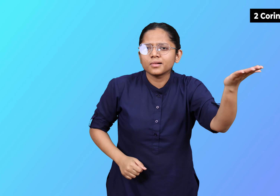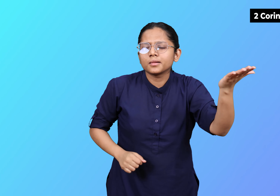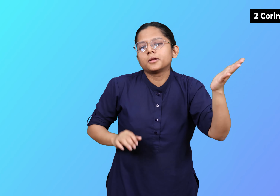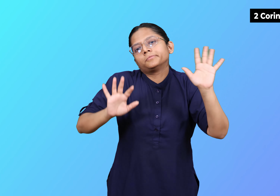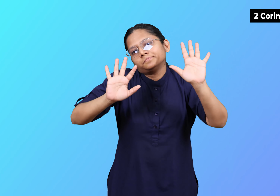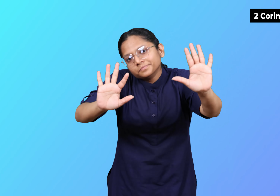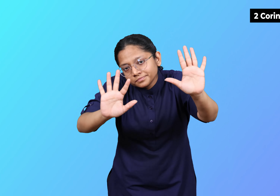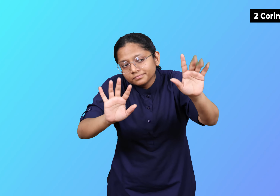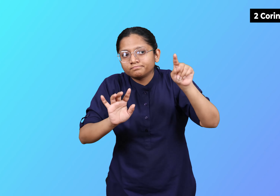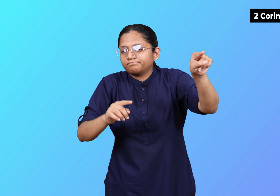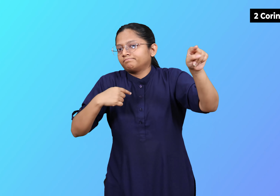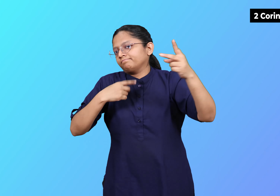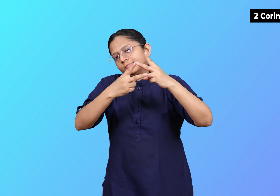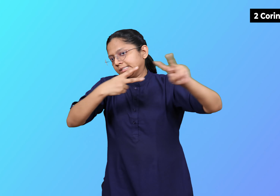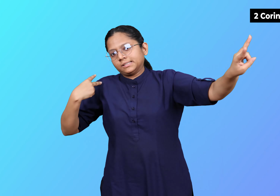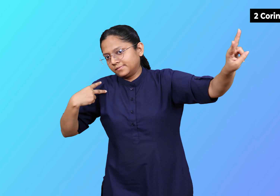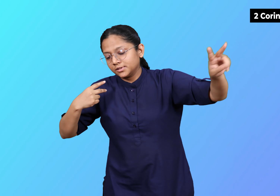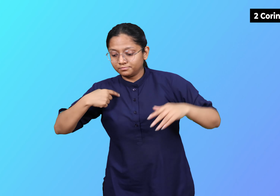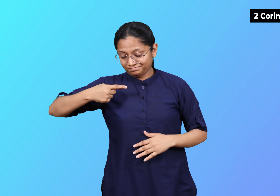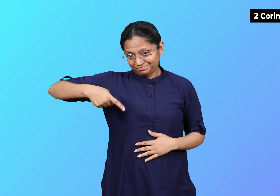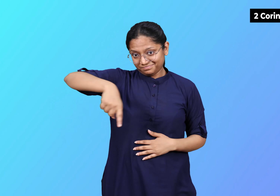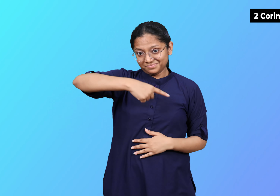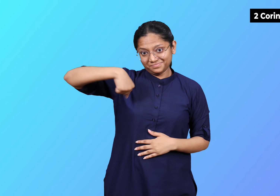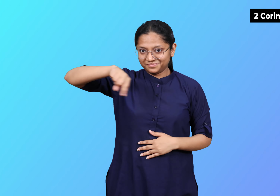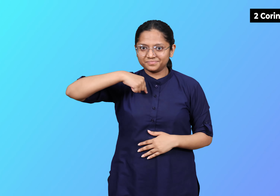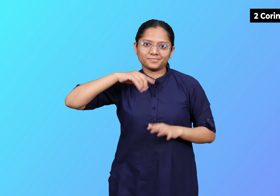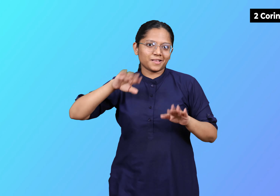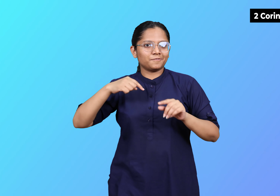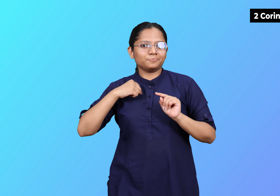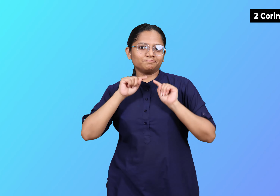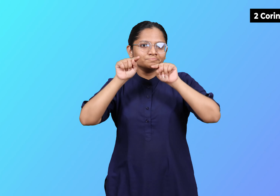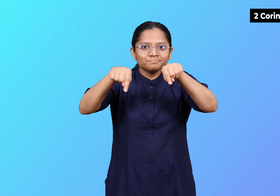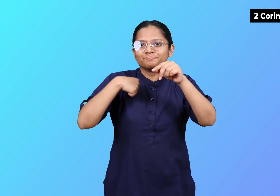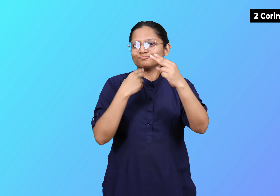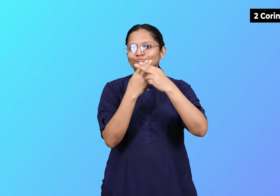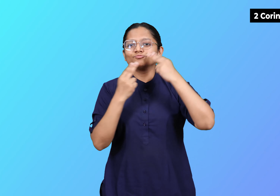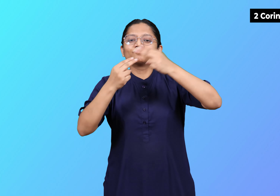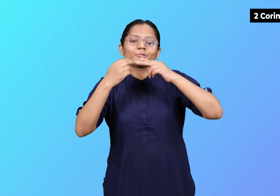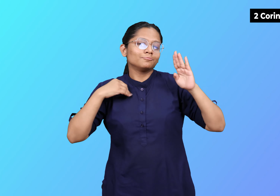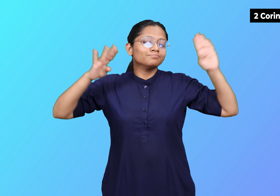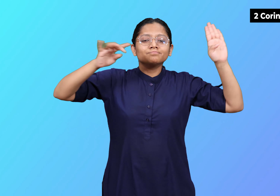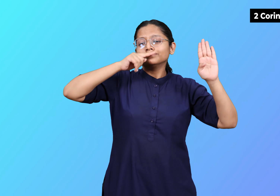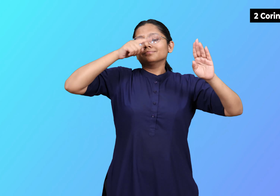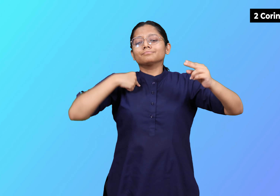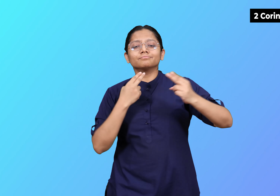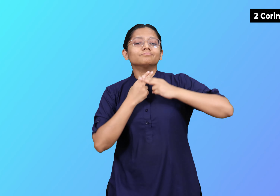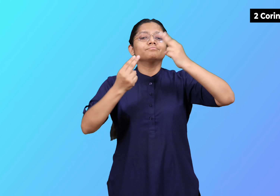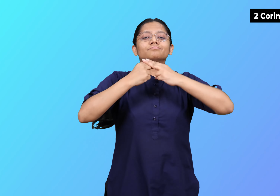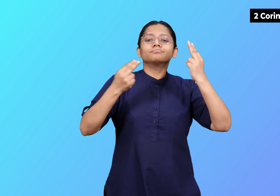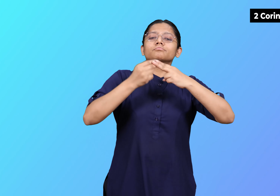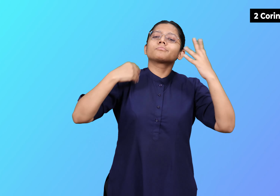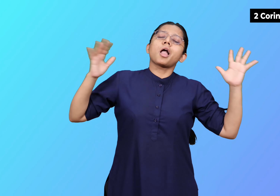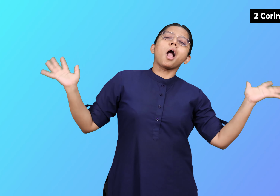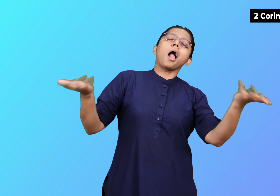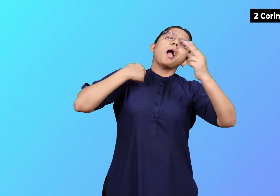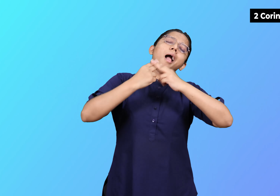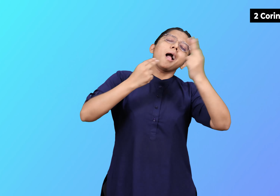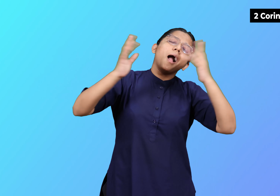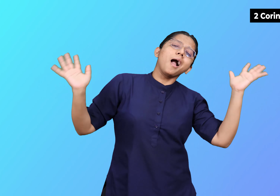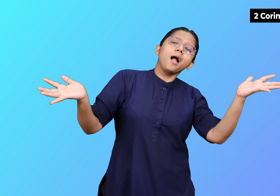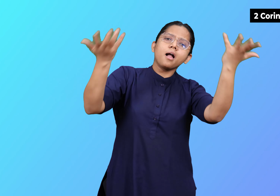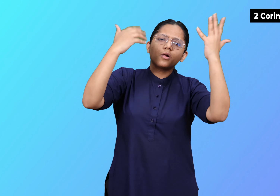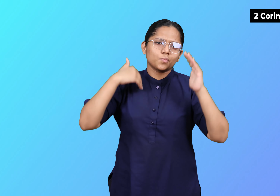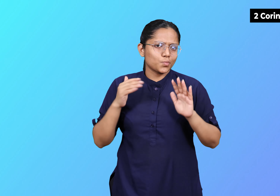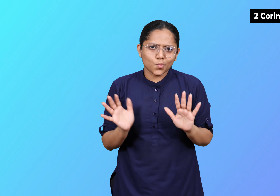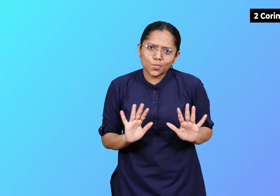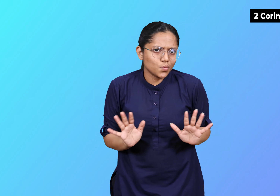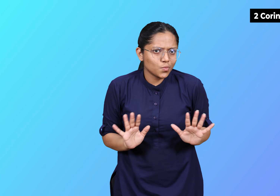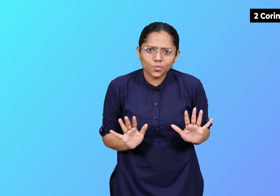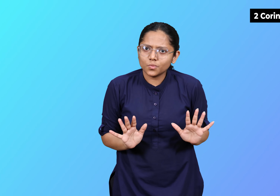But we will not boast about anything outside the work that was given us to do.